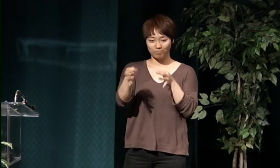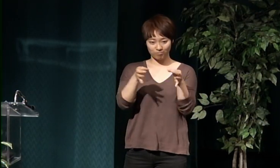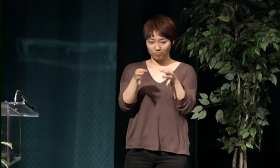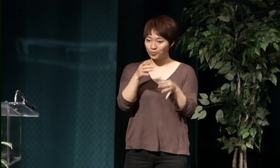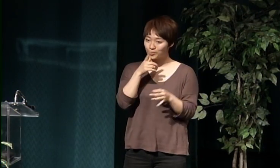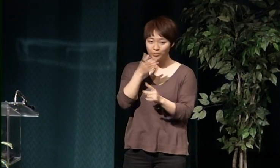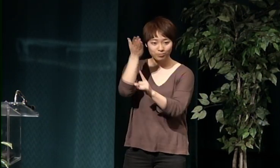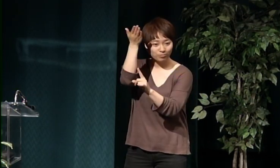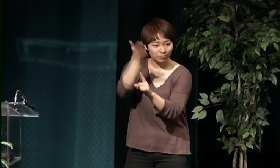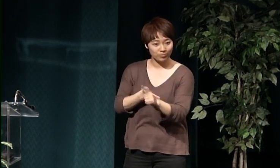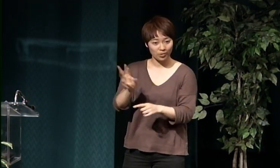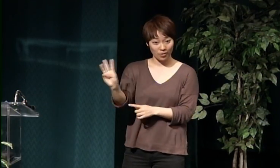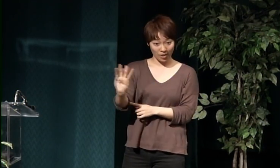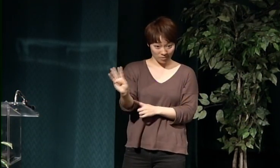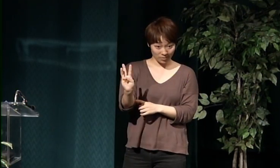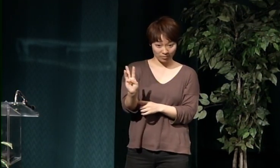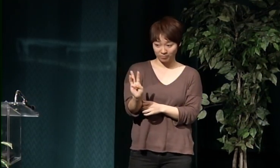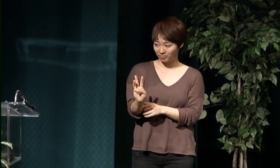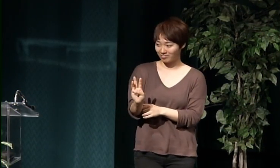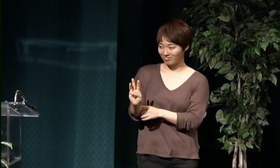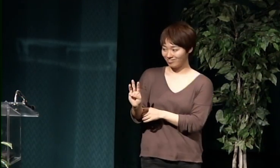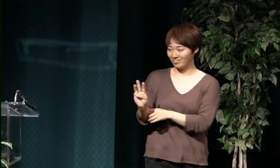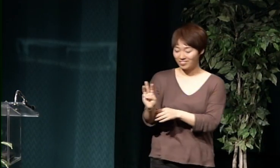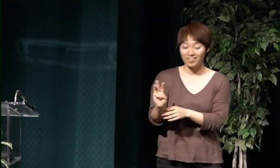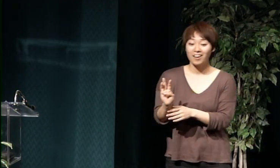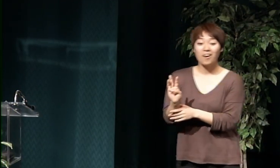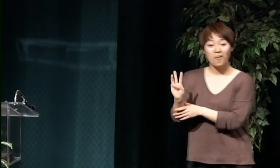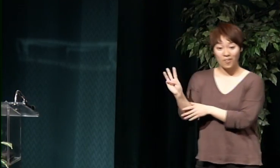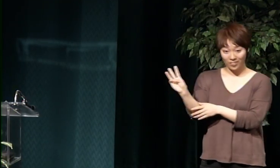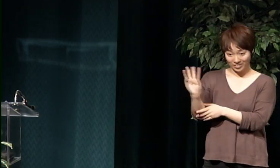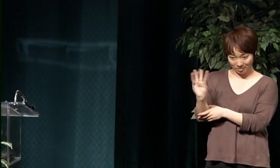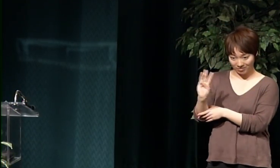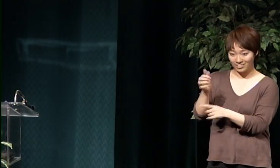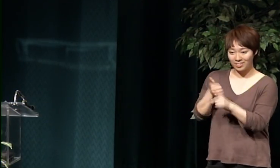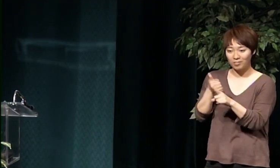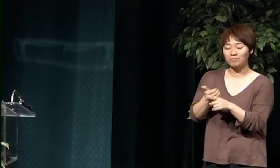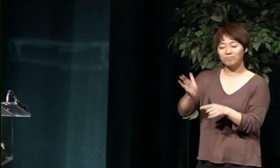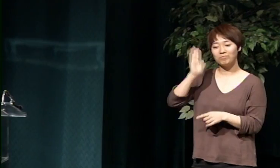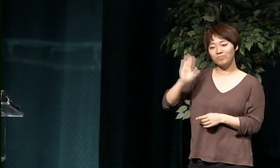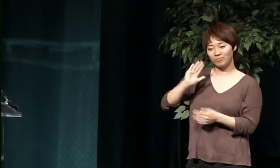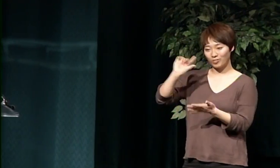First let me tell you who Wilma is.